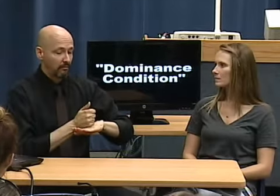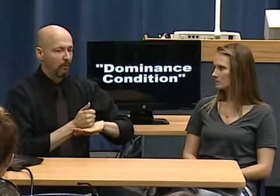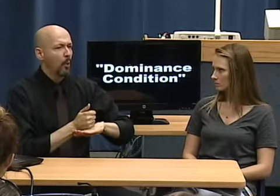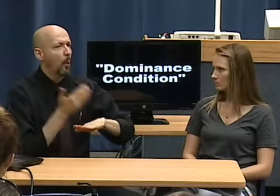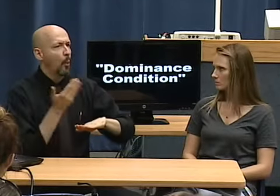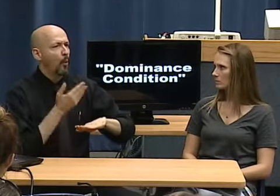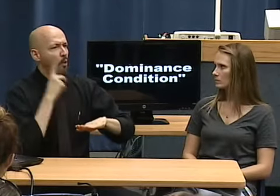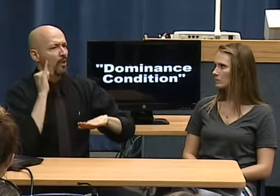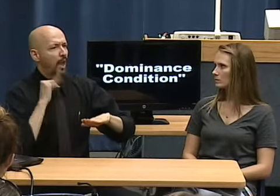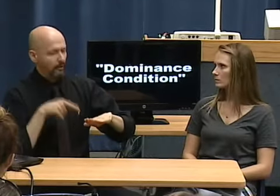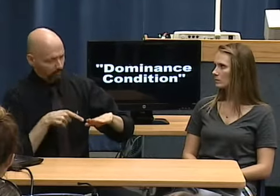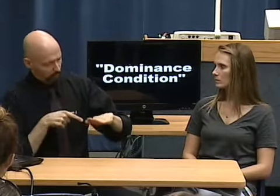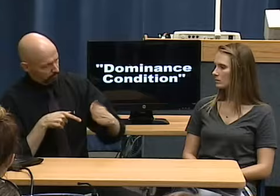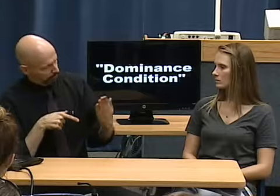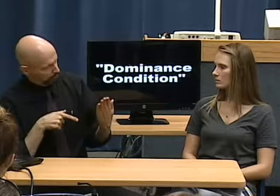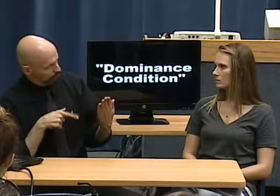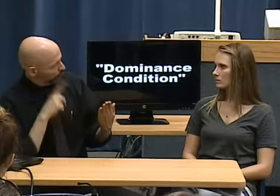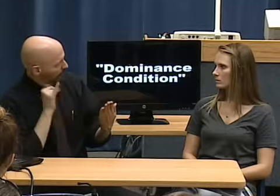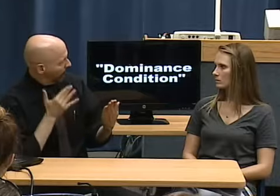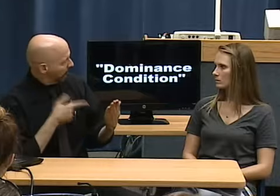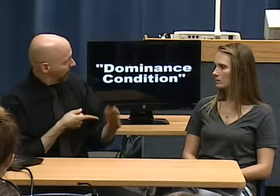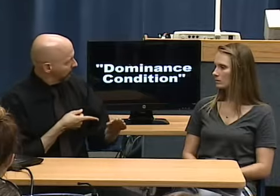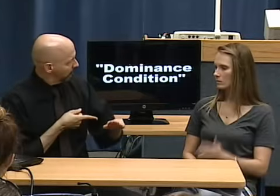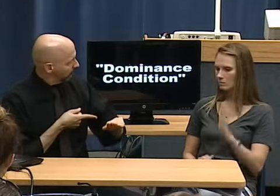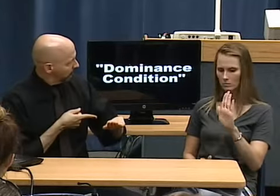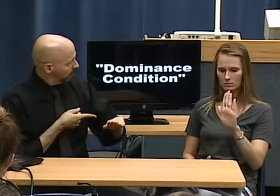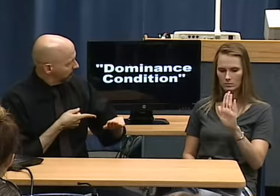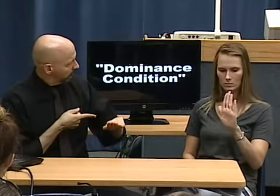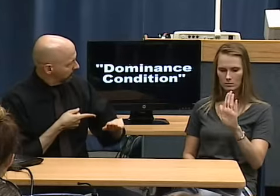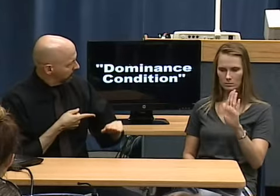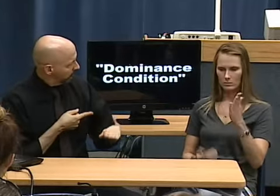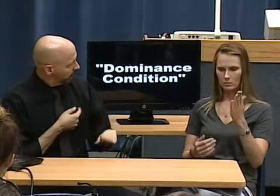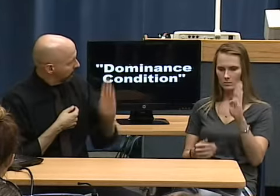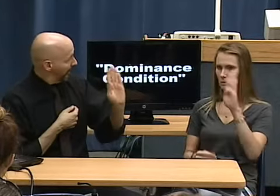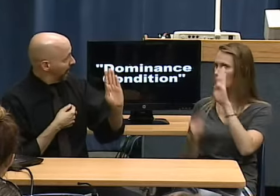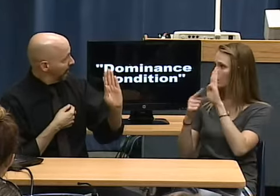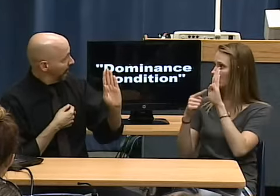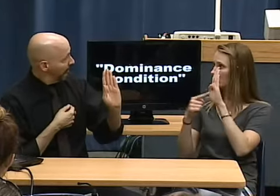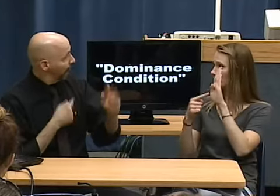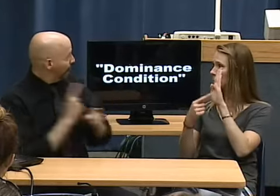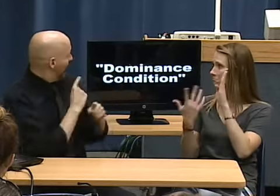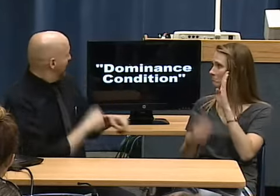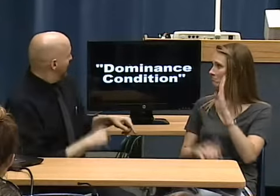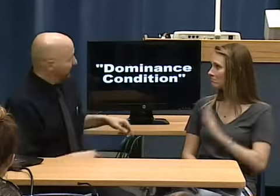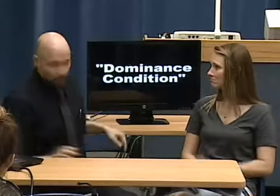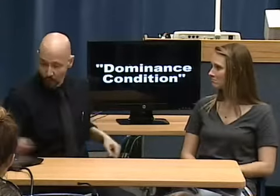...what is this? What is that? Flat-B-handshape... a B-handshape. Right.